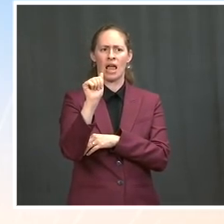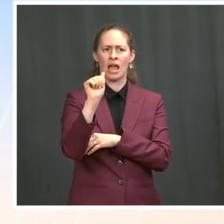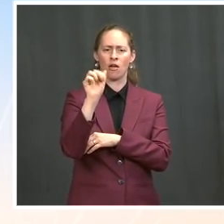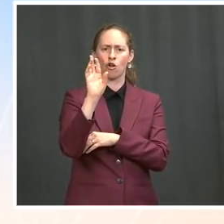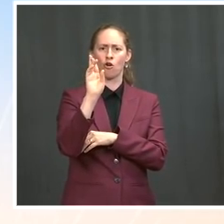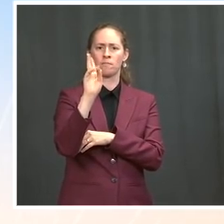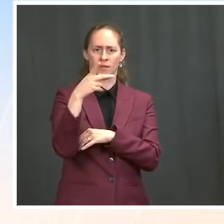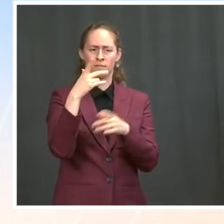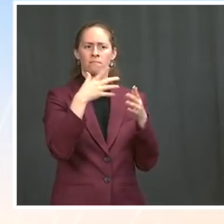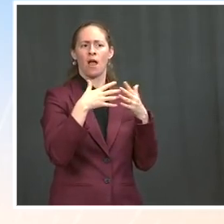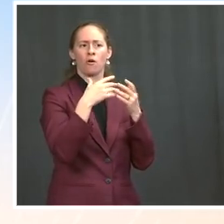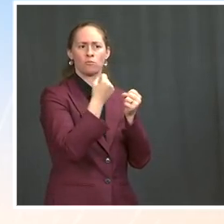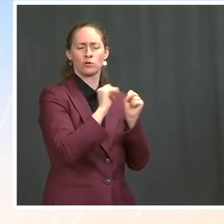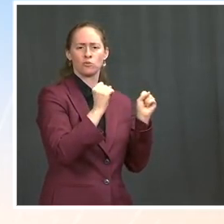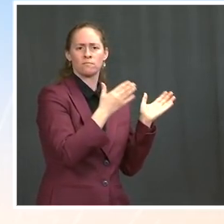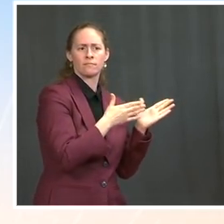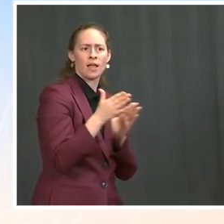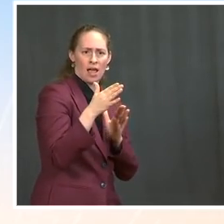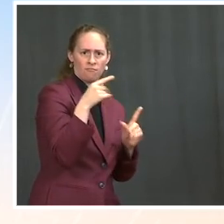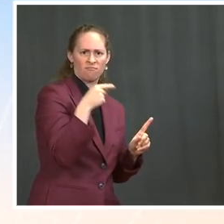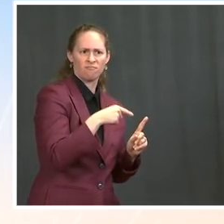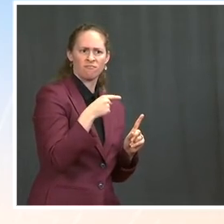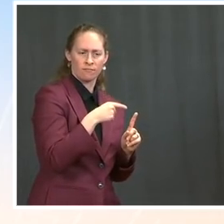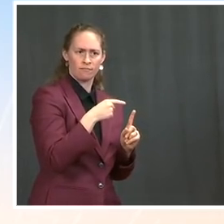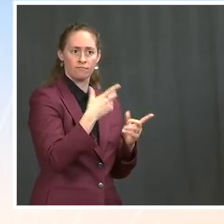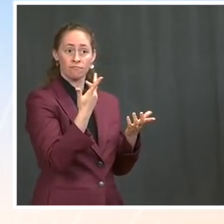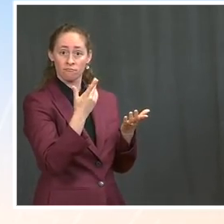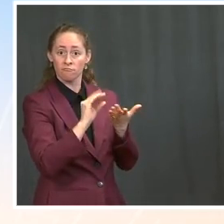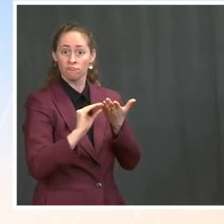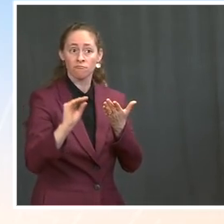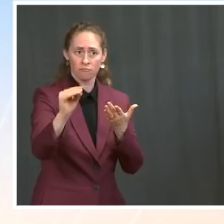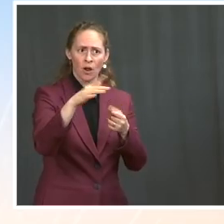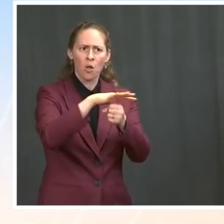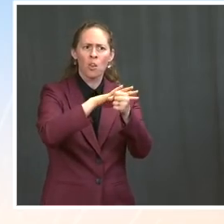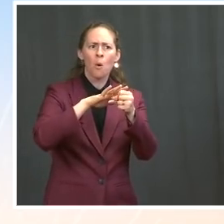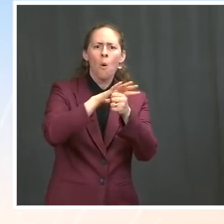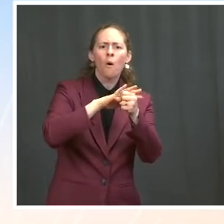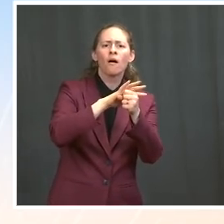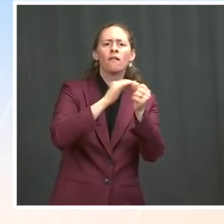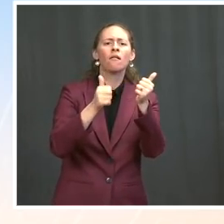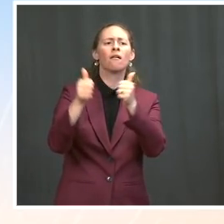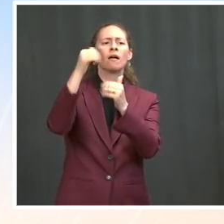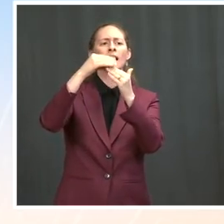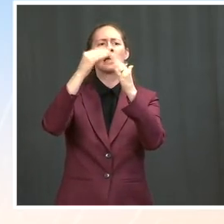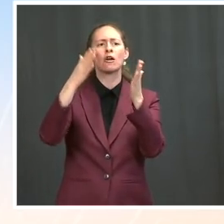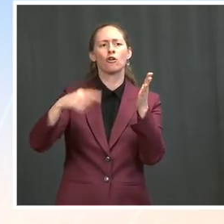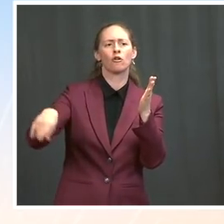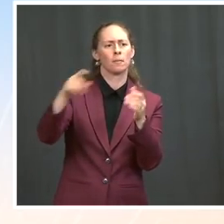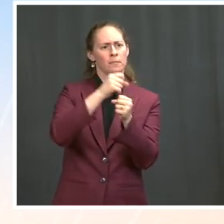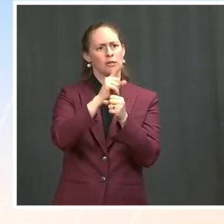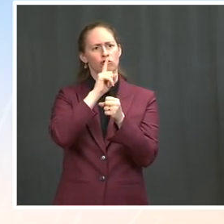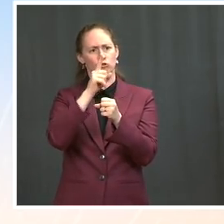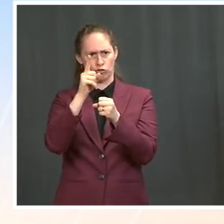local and state authorities is to ensure that there are police that are kept on the beat. Obviously, state and local authorities